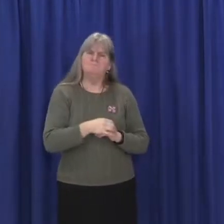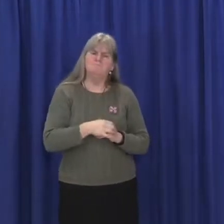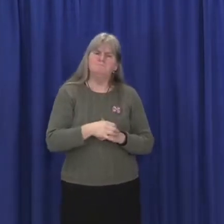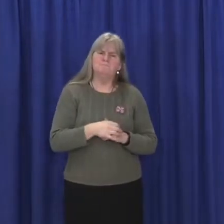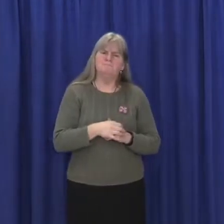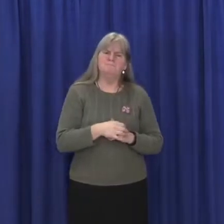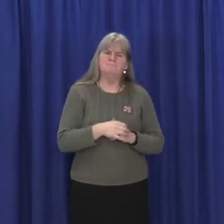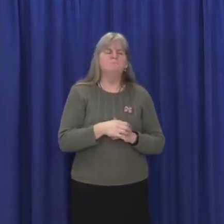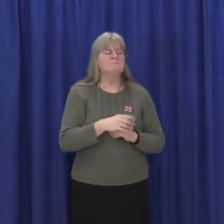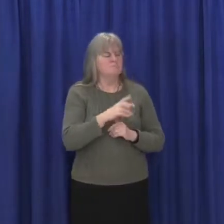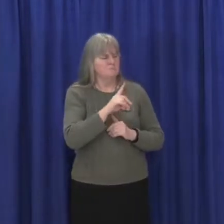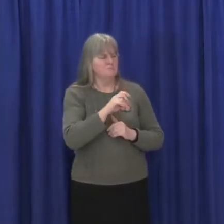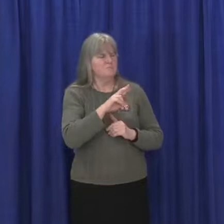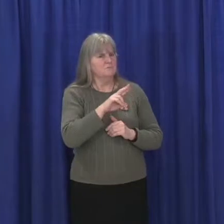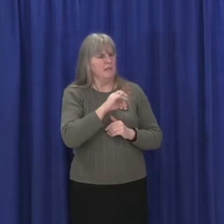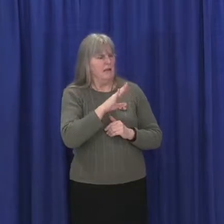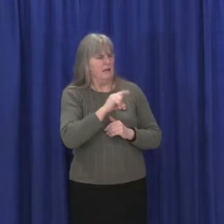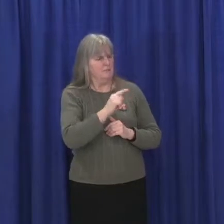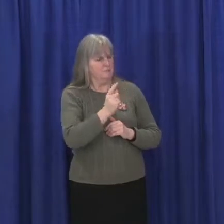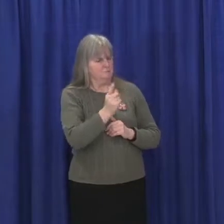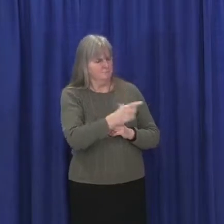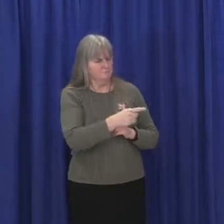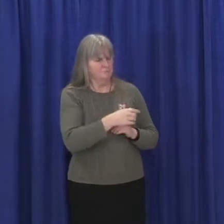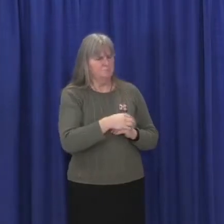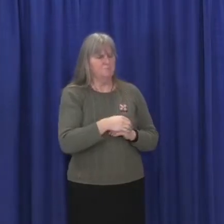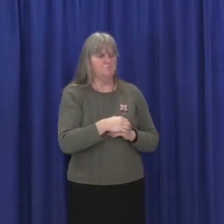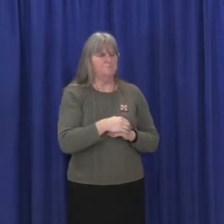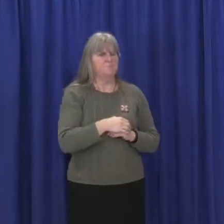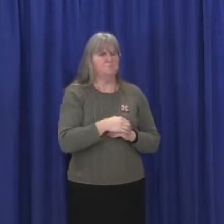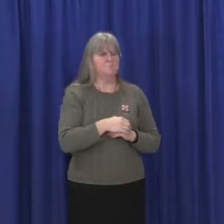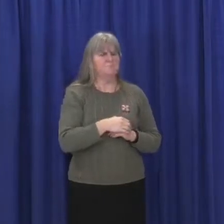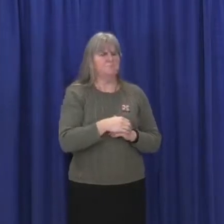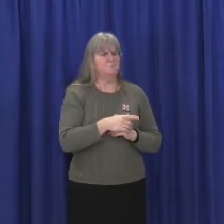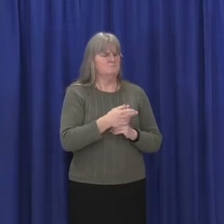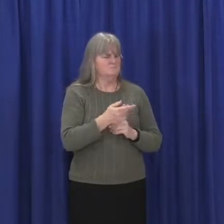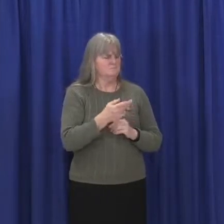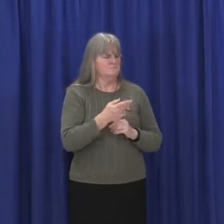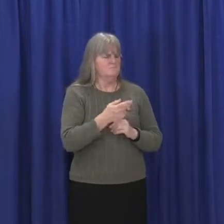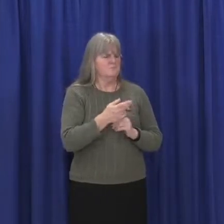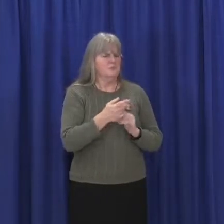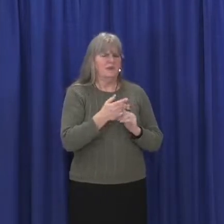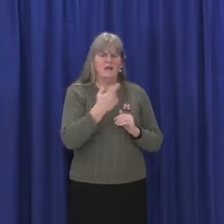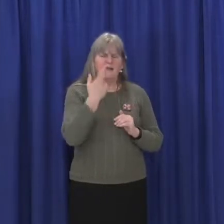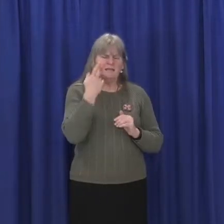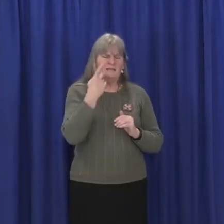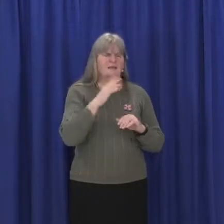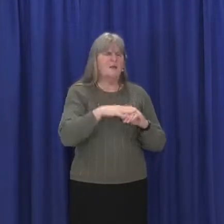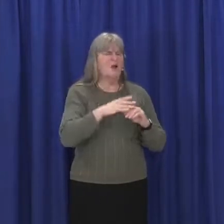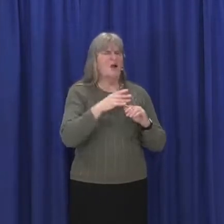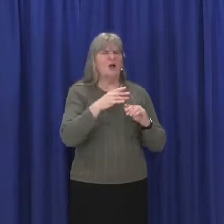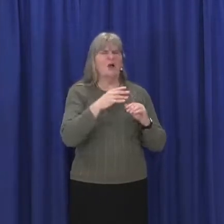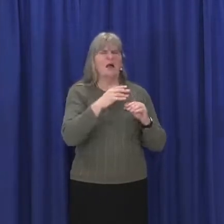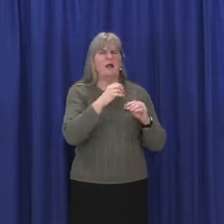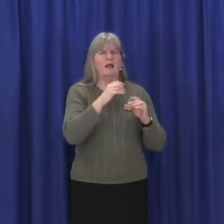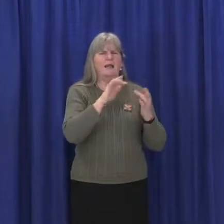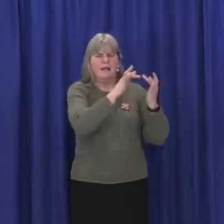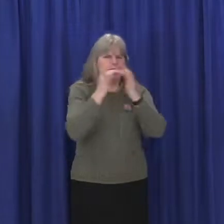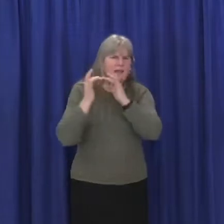it would be for Dr. Elliott. I'm just curious because I'm seeing references on social media etc. Are there other respiratory illnesses other than